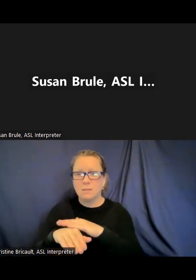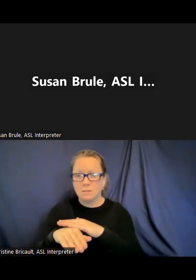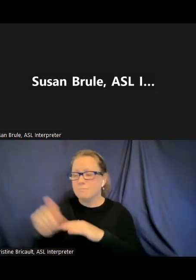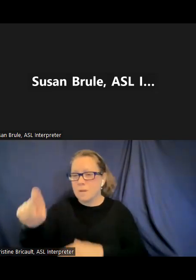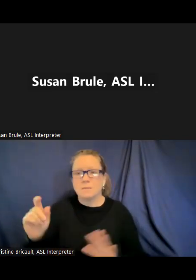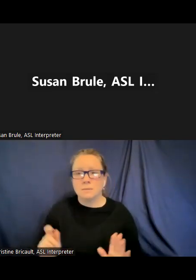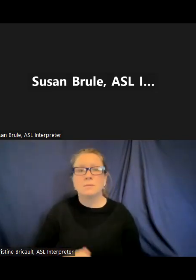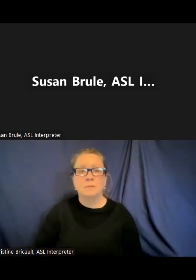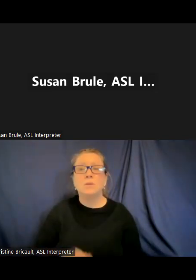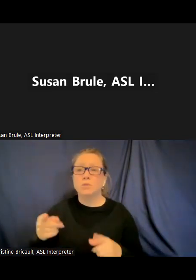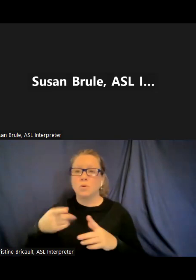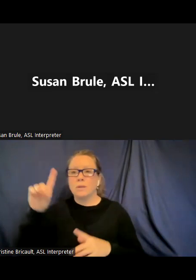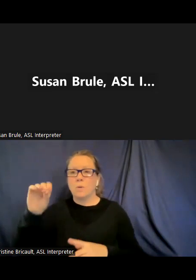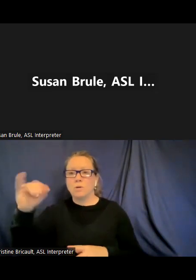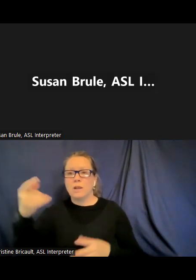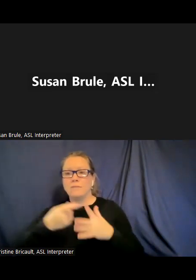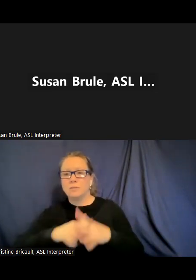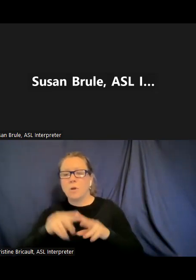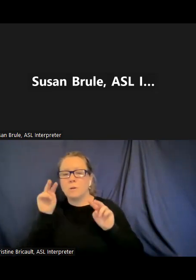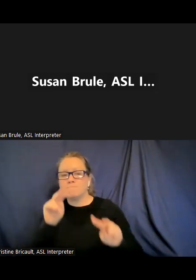They have started -- you know,